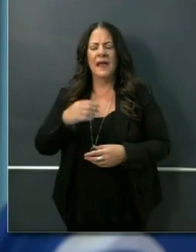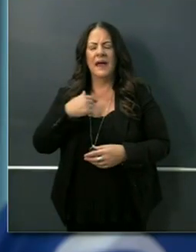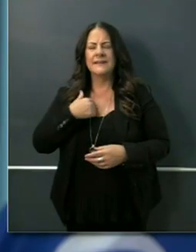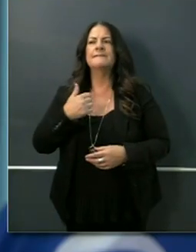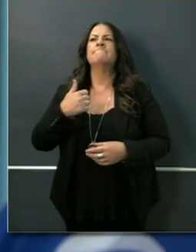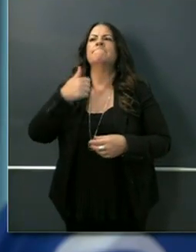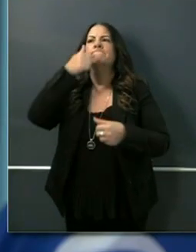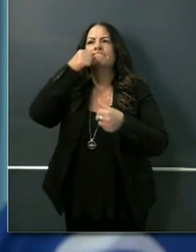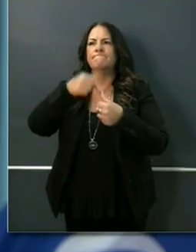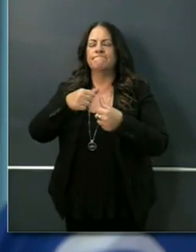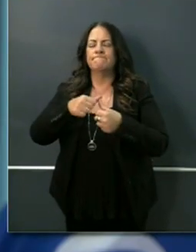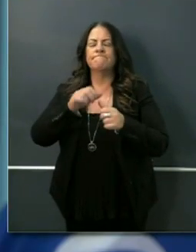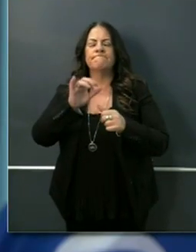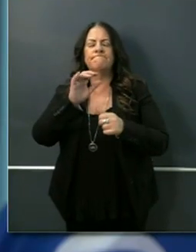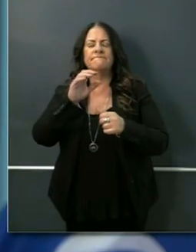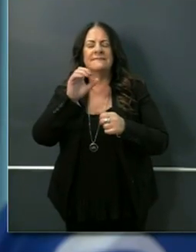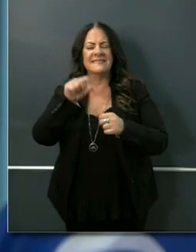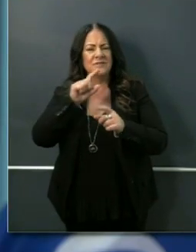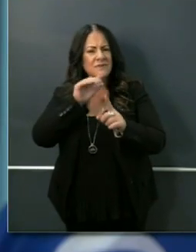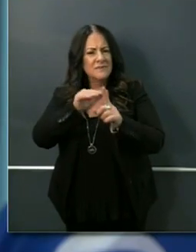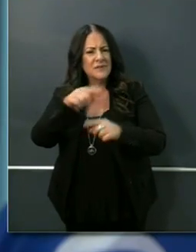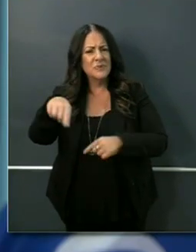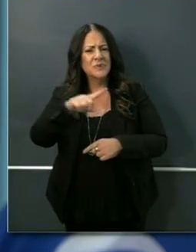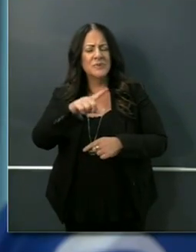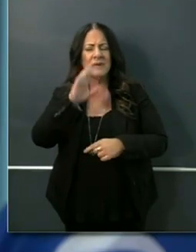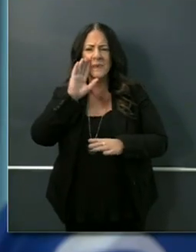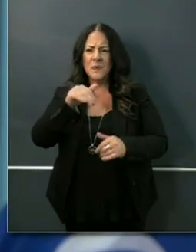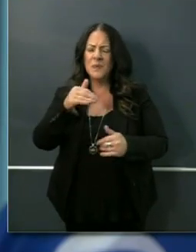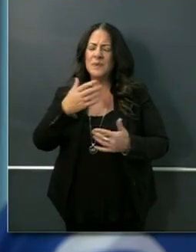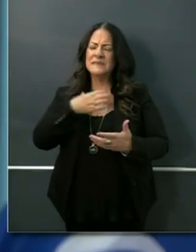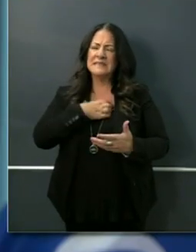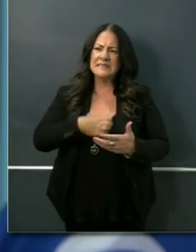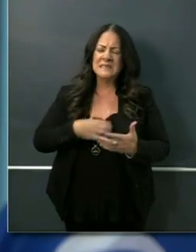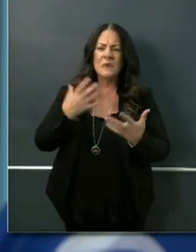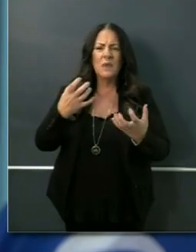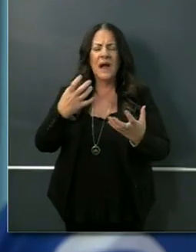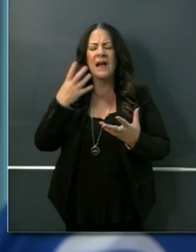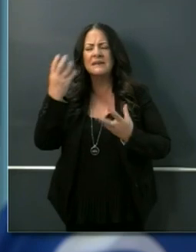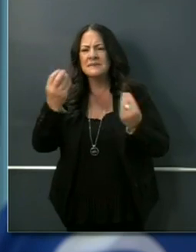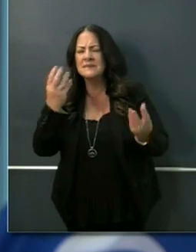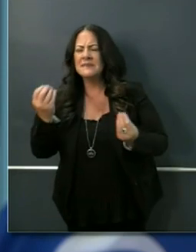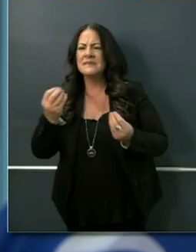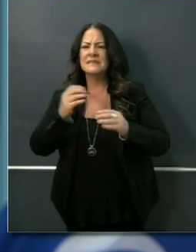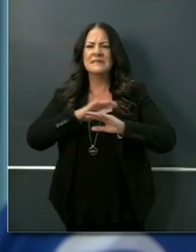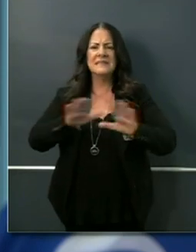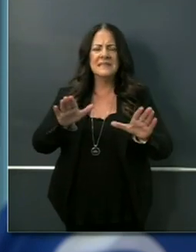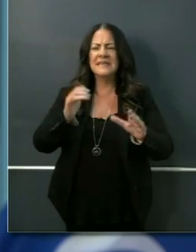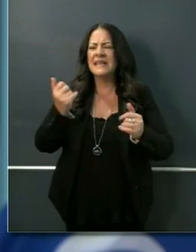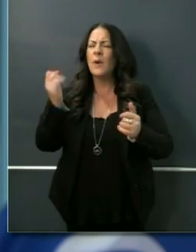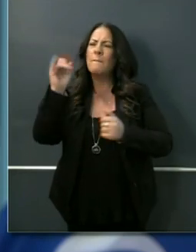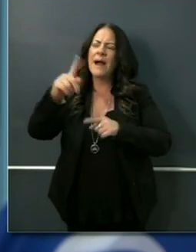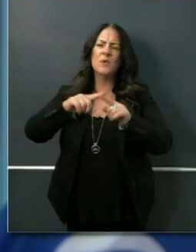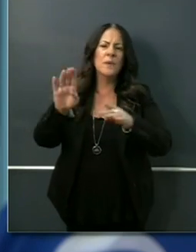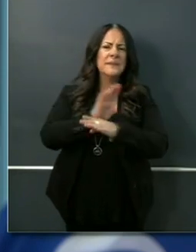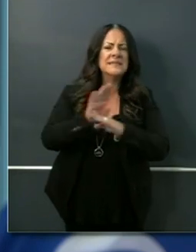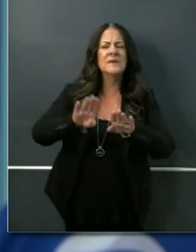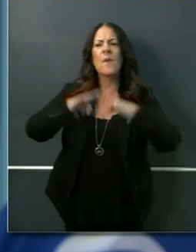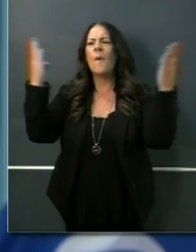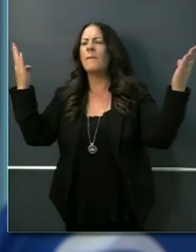LOVED ONES THAT IS VERY DIFFERENT THAN THE ONE THAT PREDATES THE PASSING OF THAT LOVED ONE BUT IT ALSO SAW